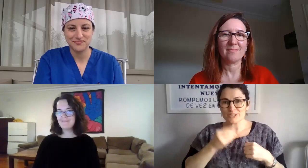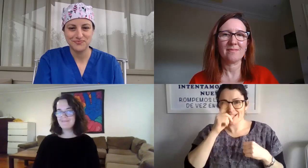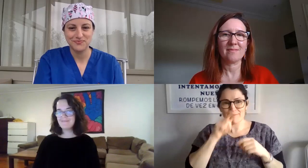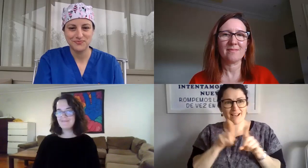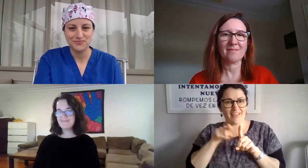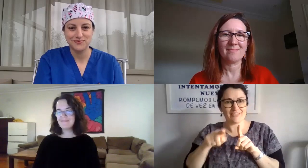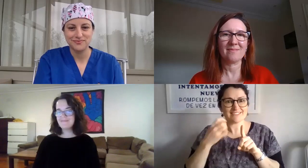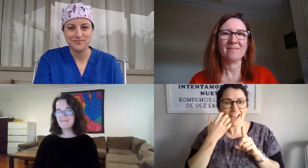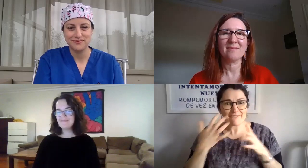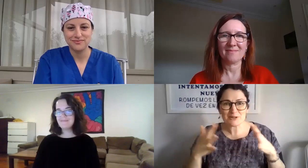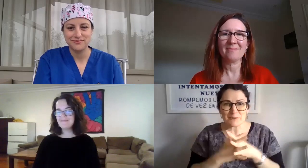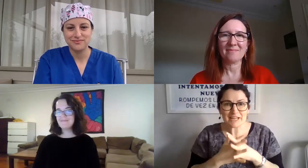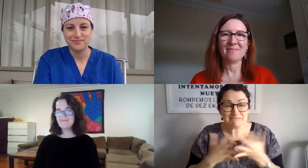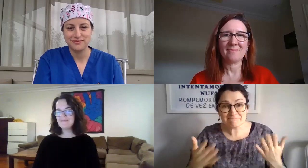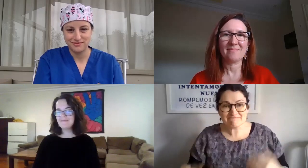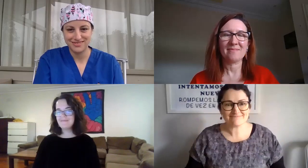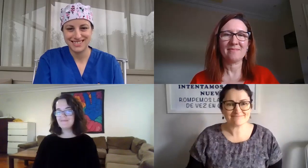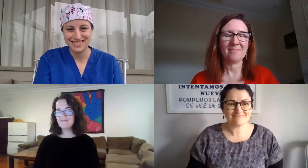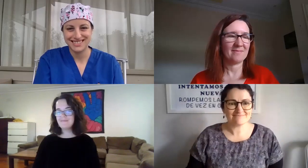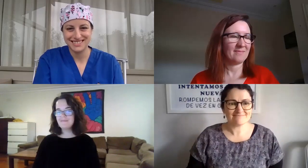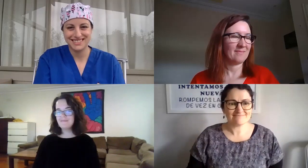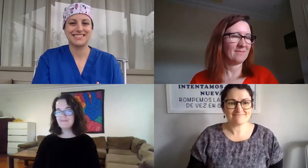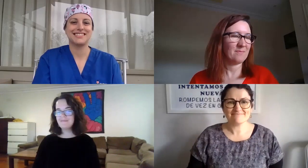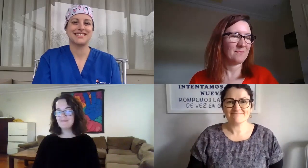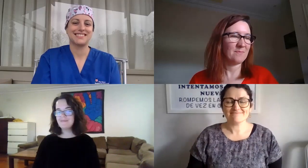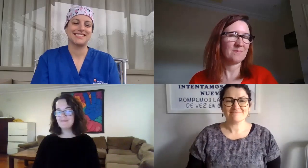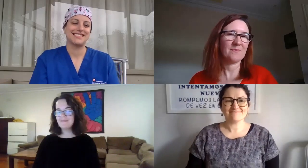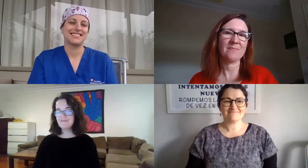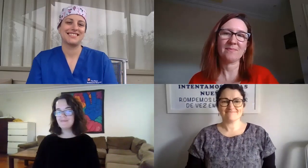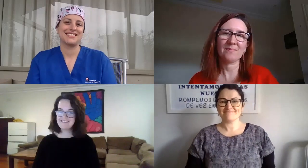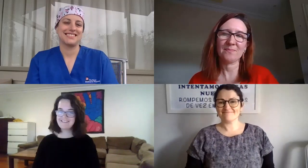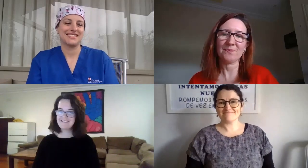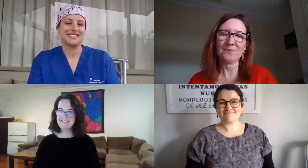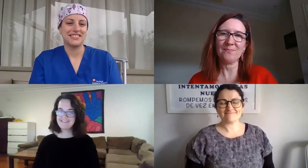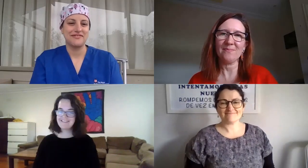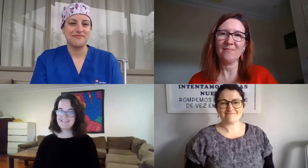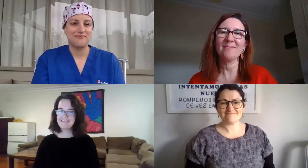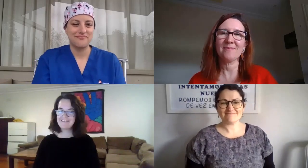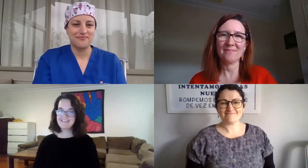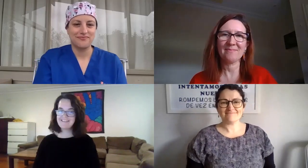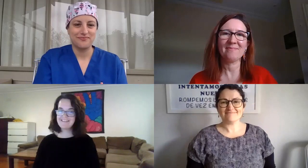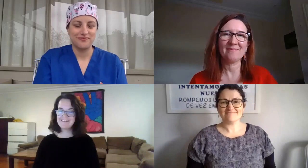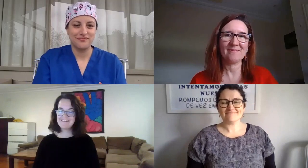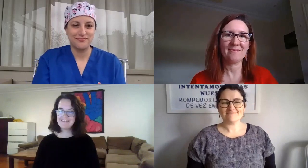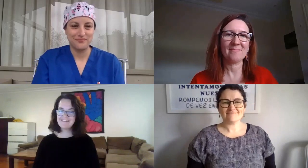It's great. I wish that every week could be like this week.